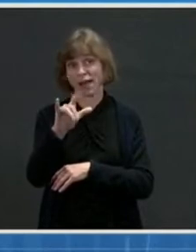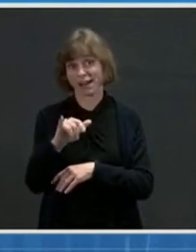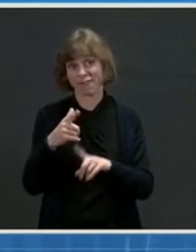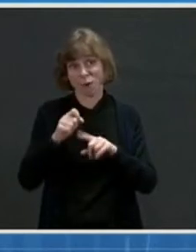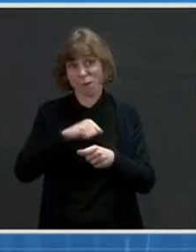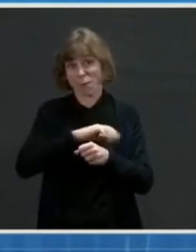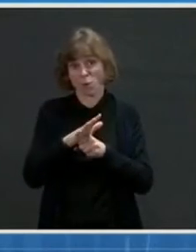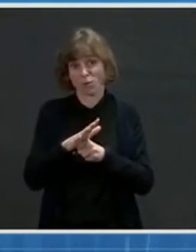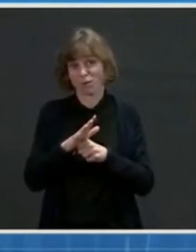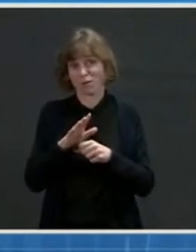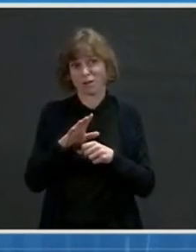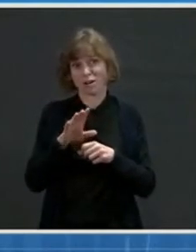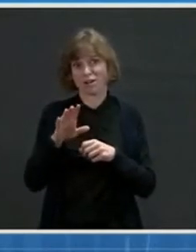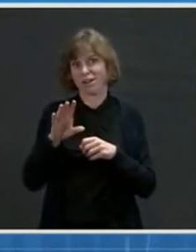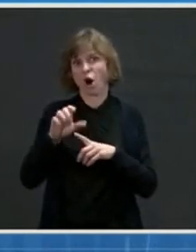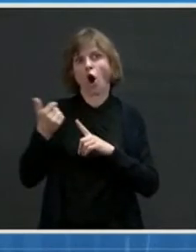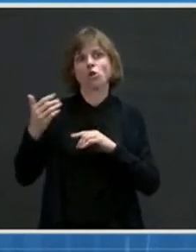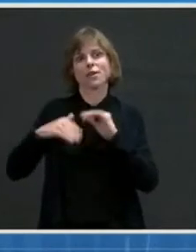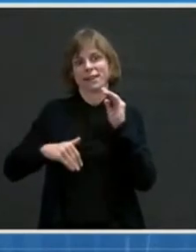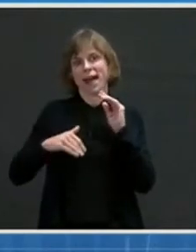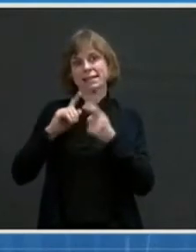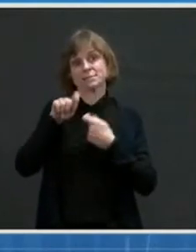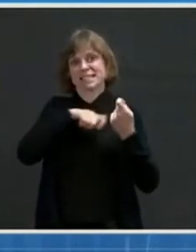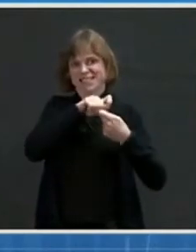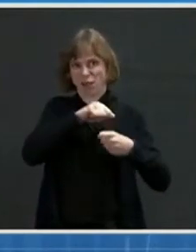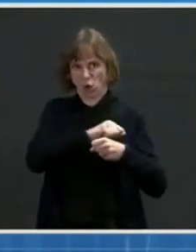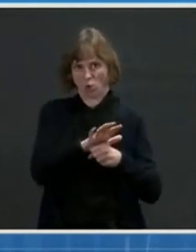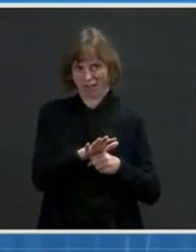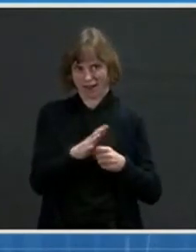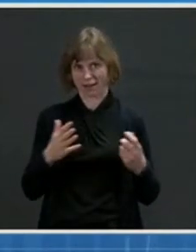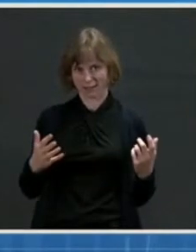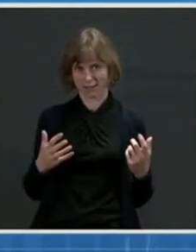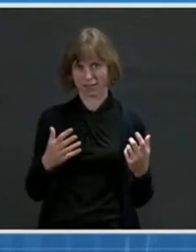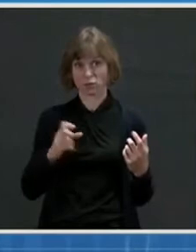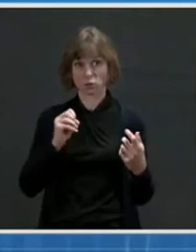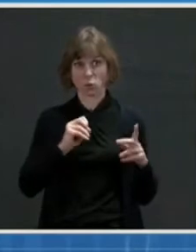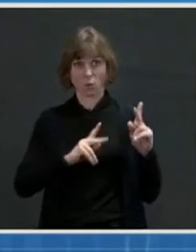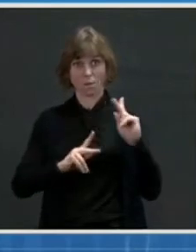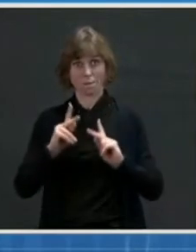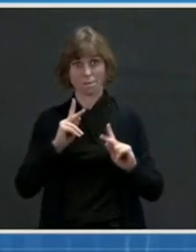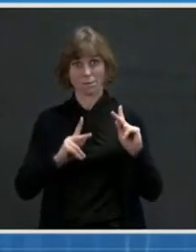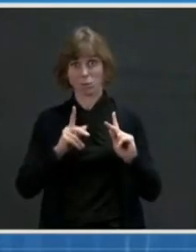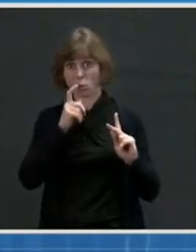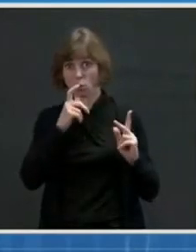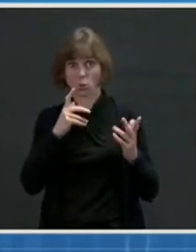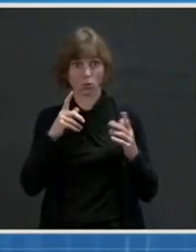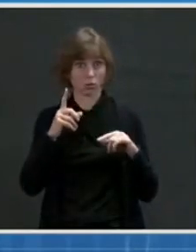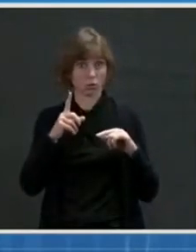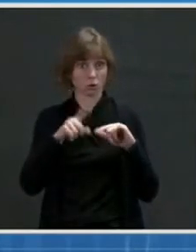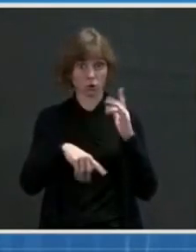THAT THERE HAS BEEN EXCESS MORTALITY FROM THIS PANDEMIC OUTSIDE OF COVID-19